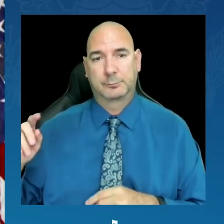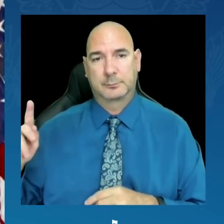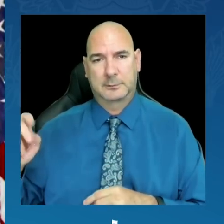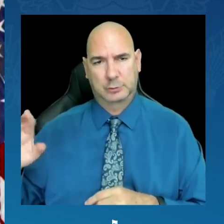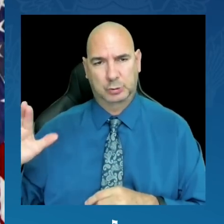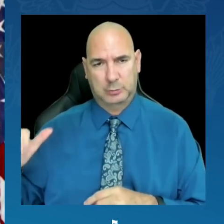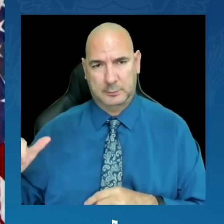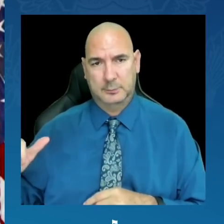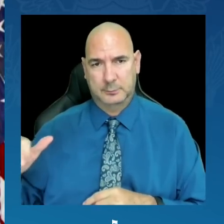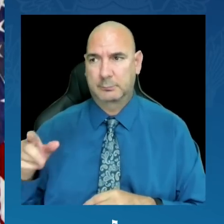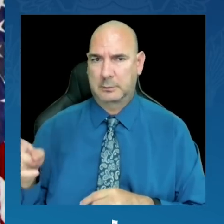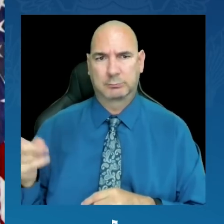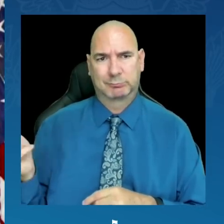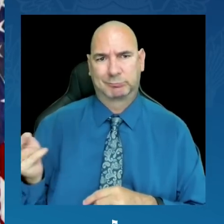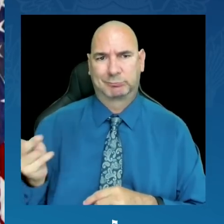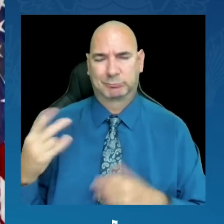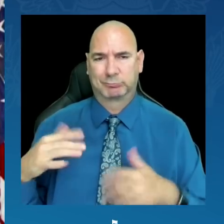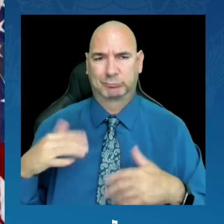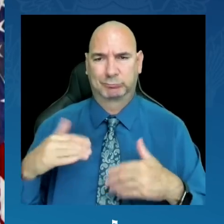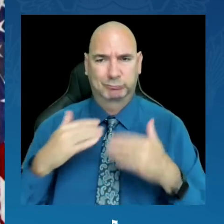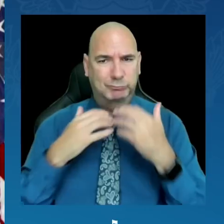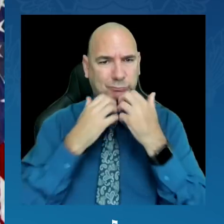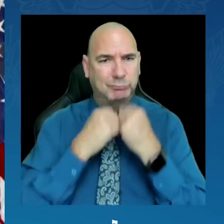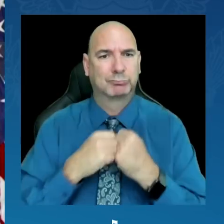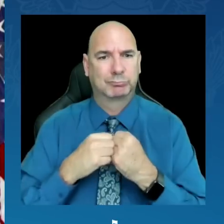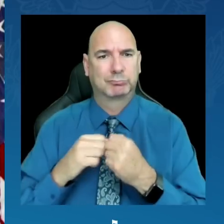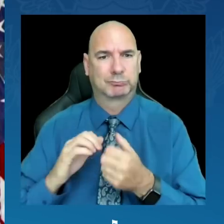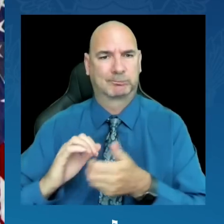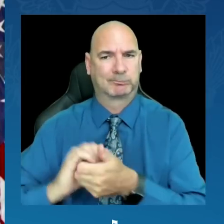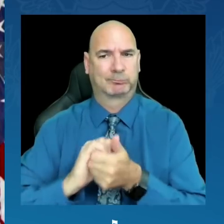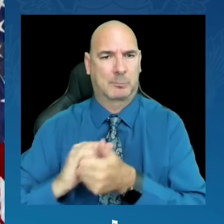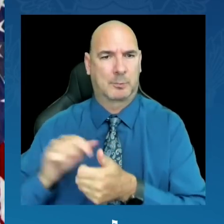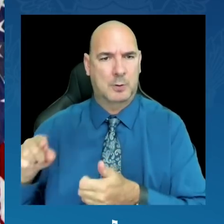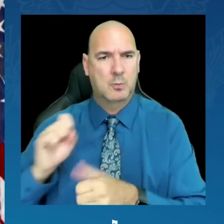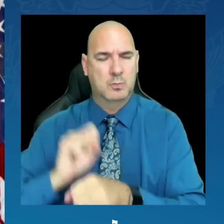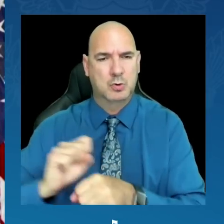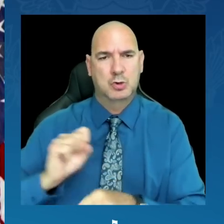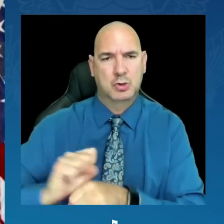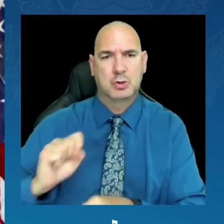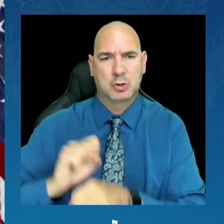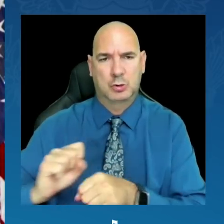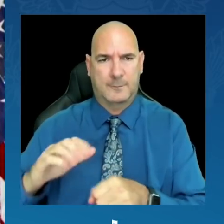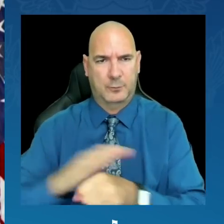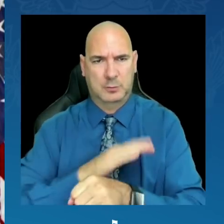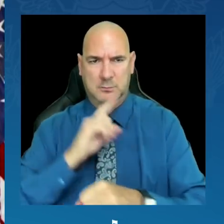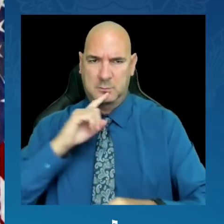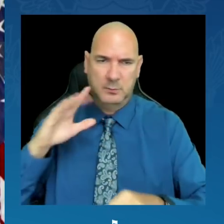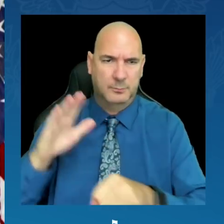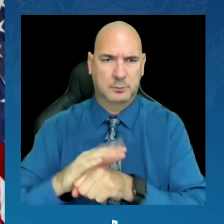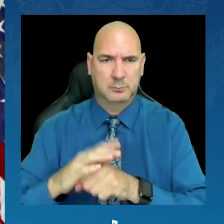This is a room full of people dedicated to the mission of saving moms lives